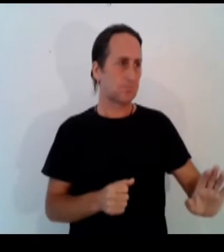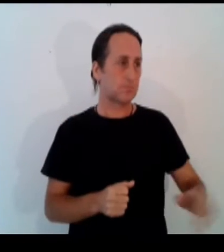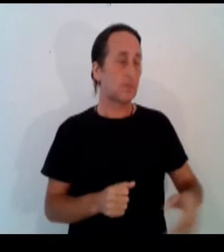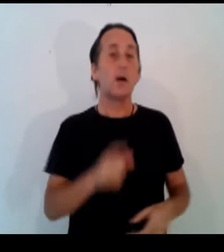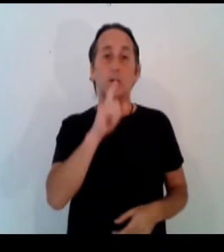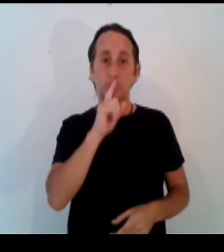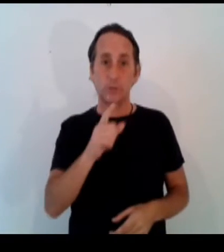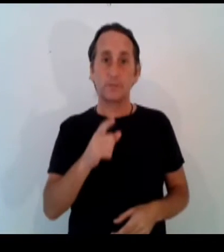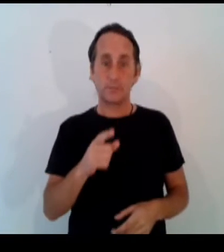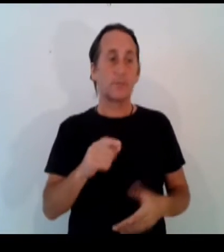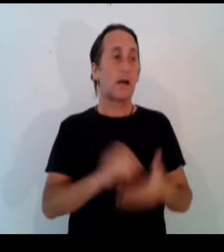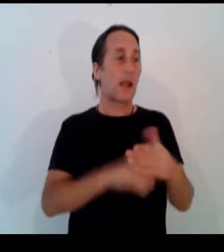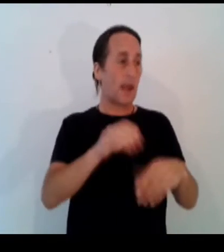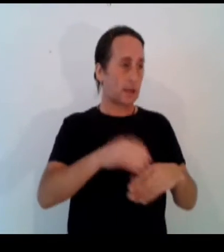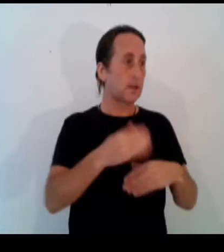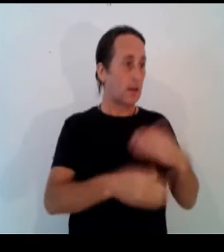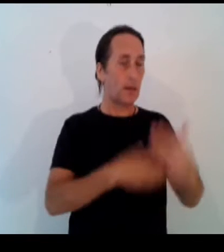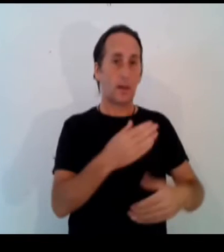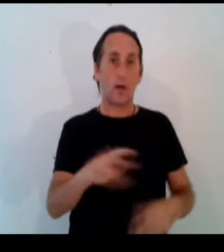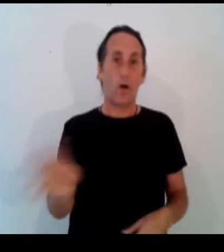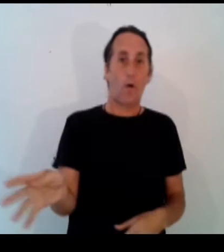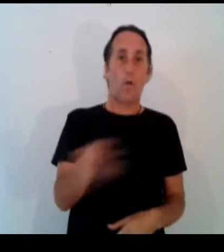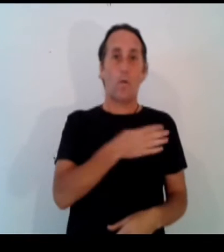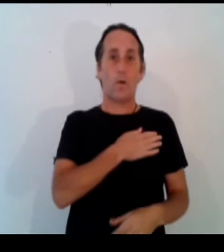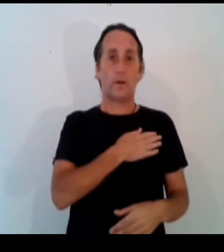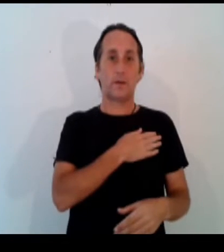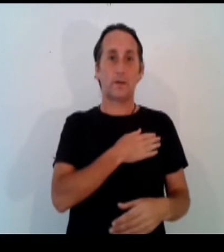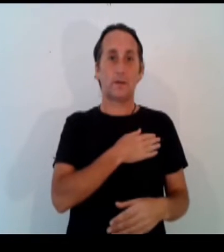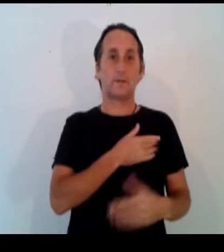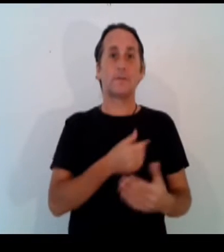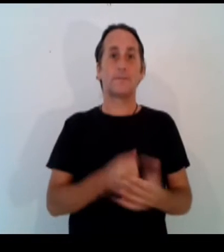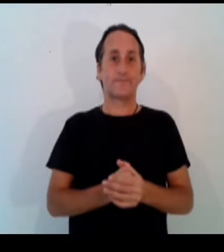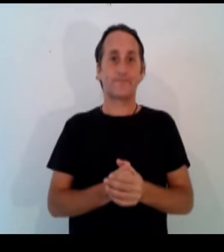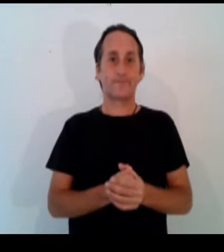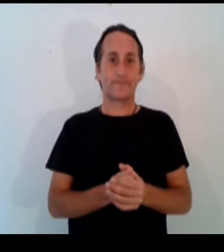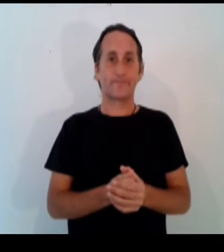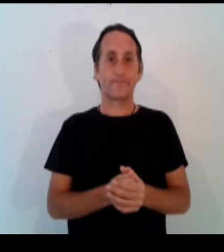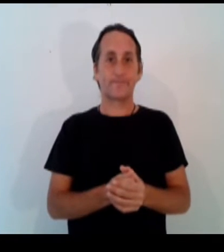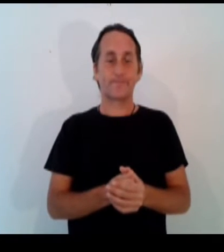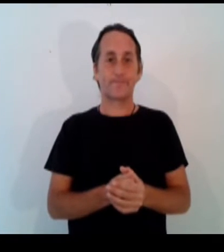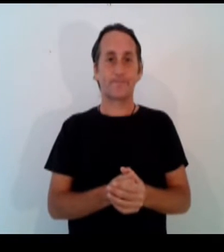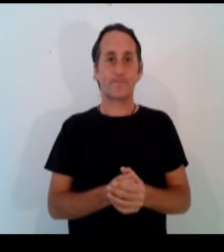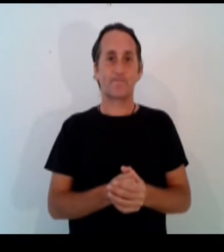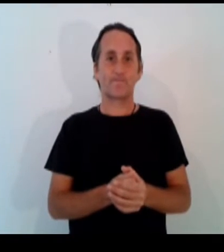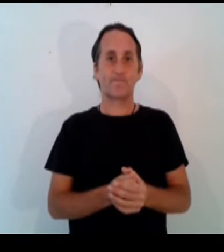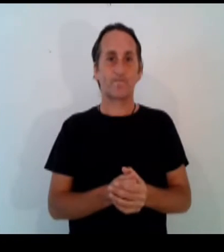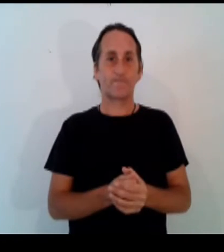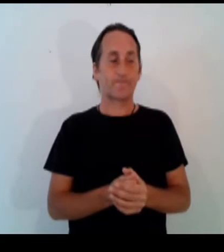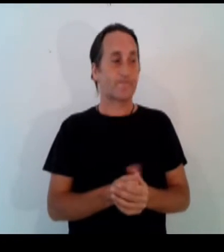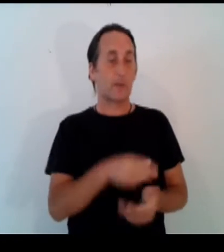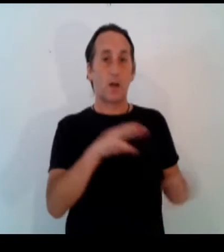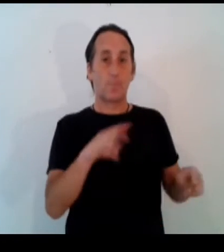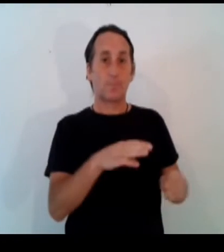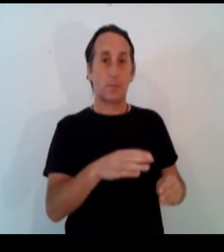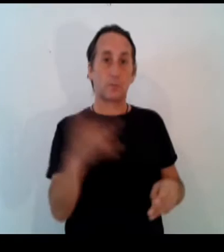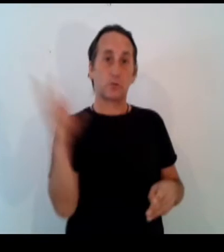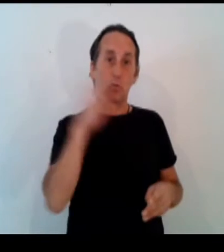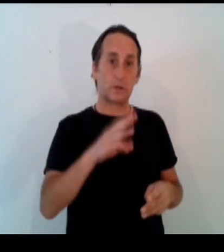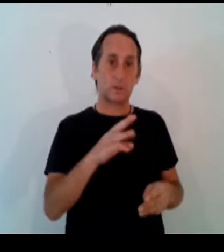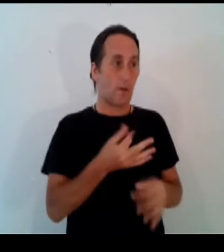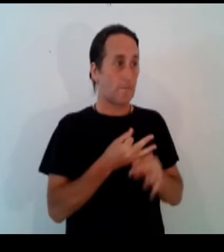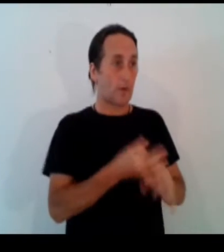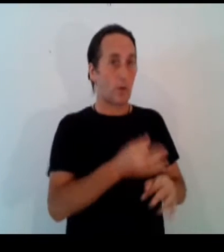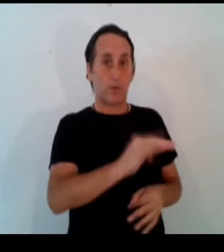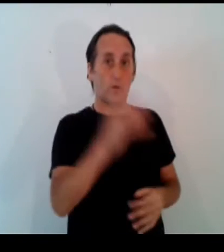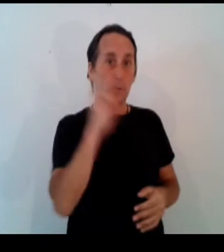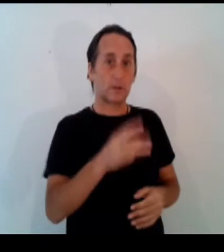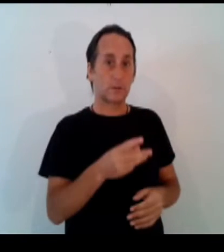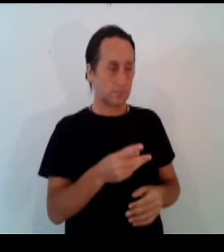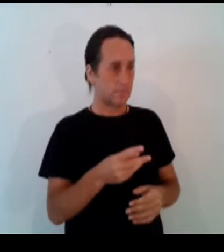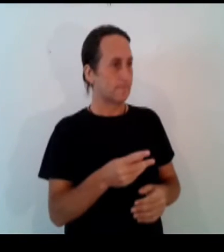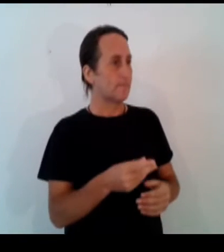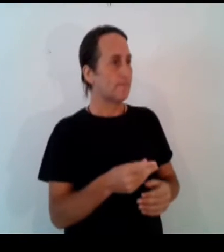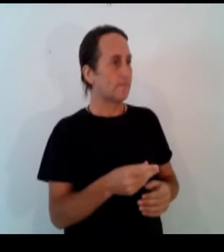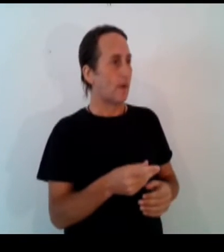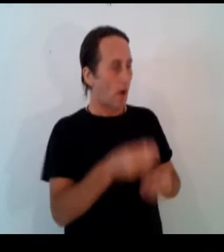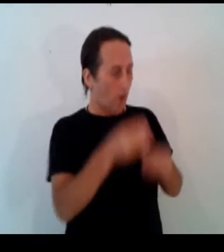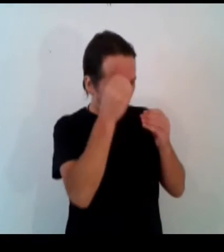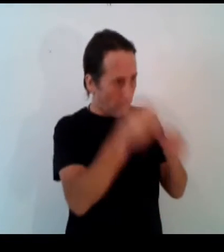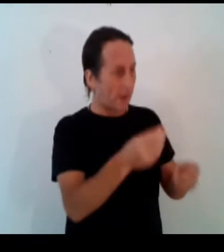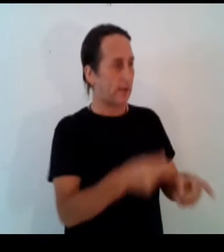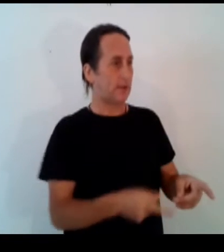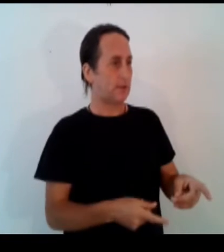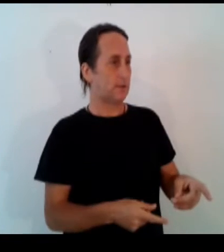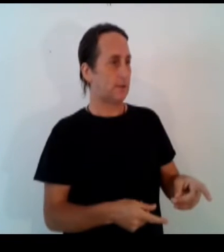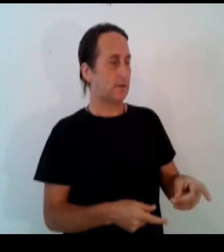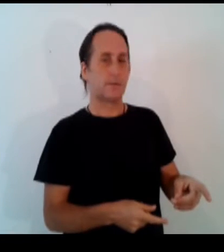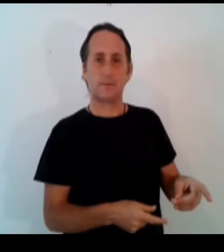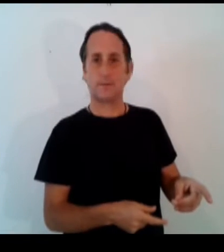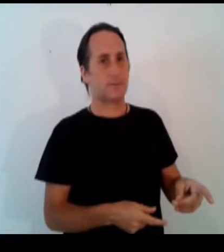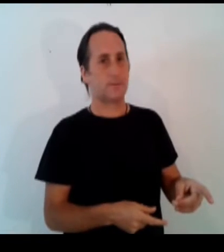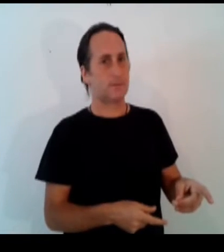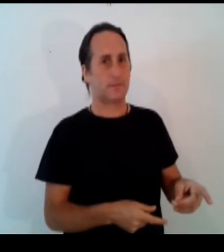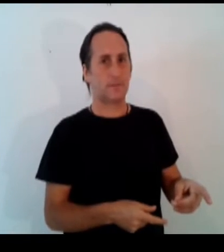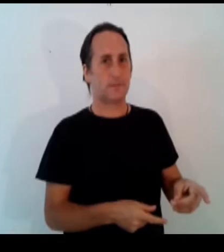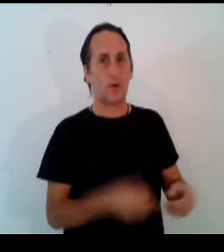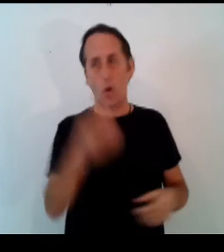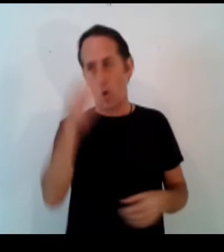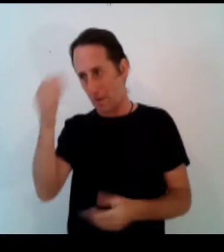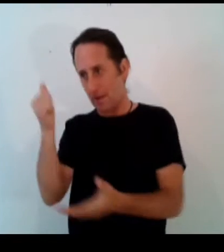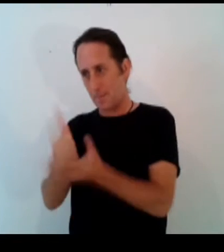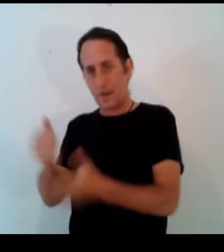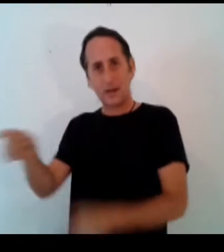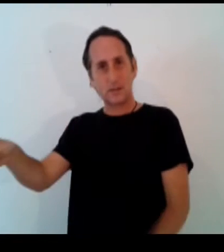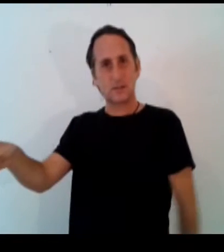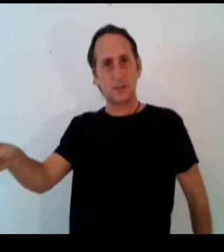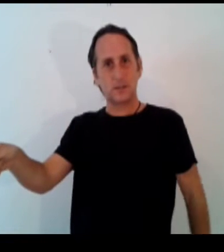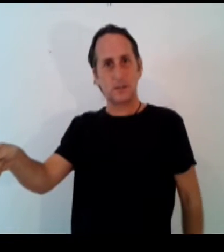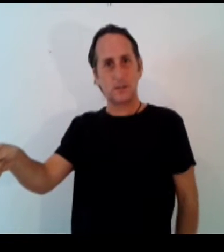Now as soon as they got in, they won the election, it was not the peoples wishes which were carried out, it was the banks wishes,